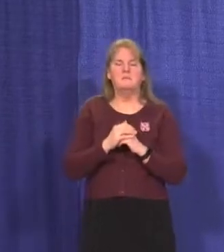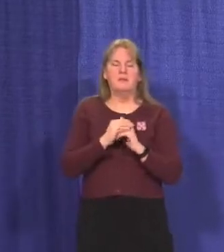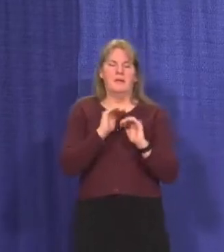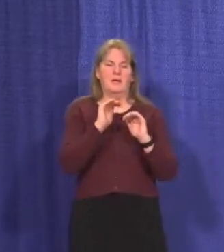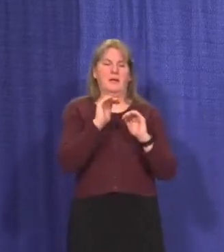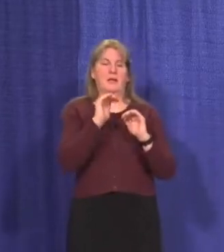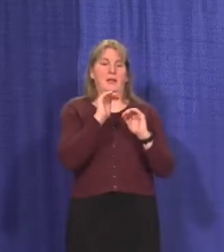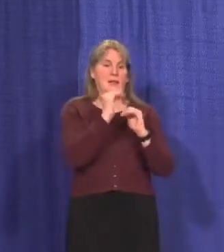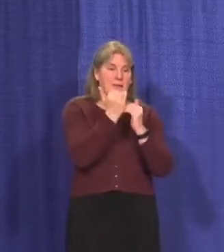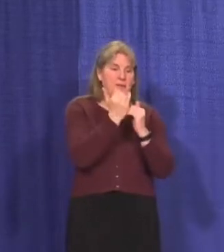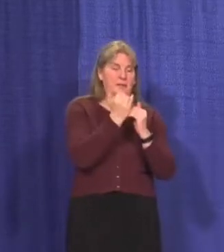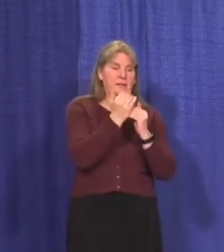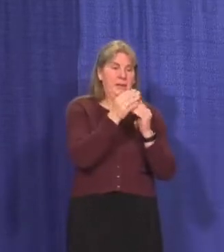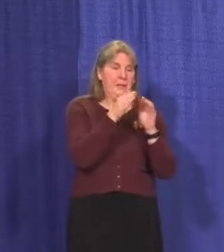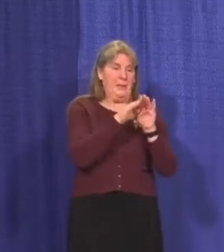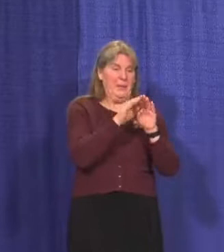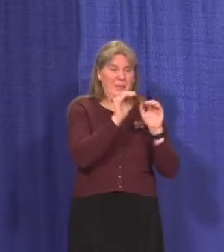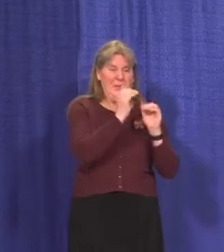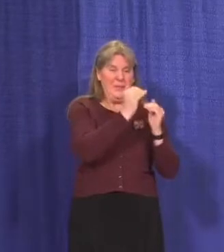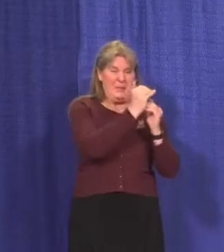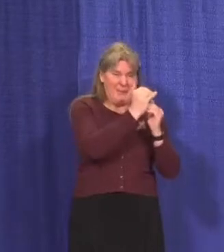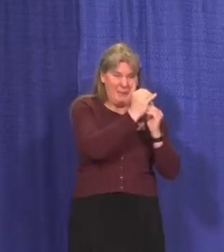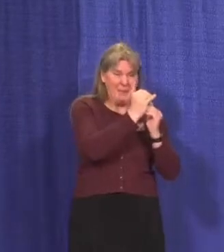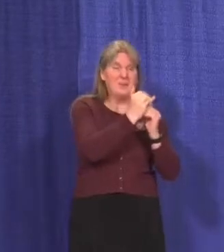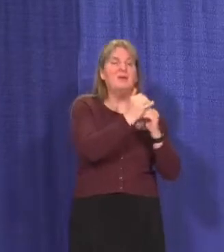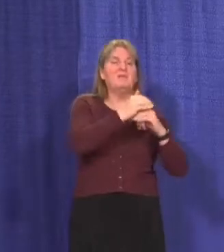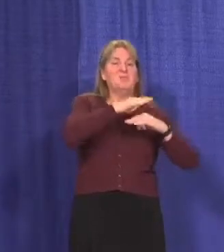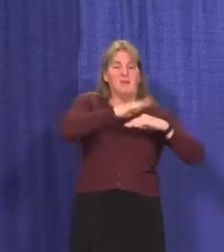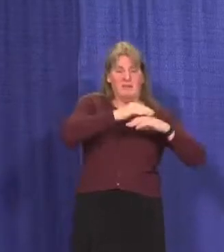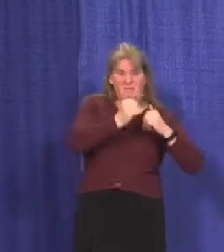advised that need to be a place.